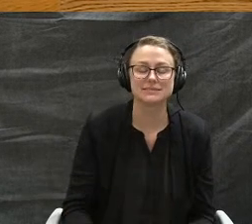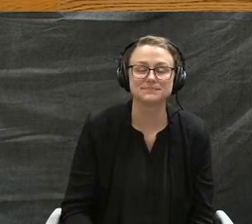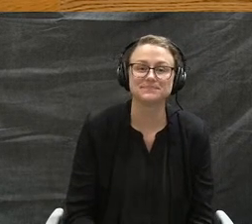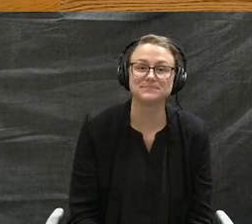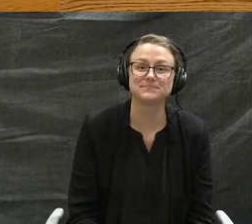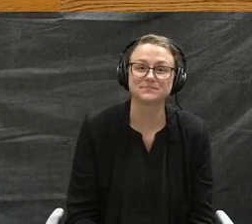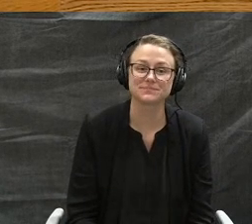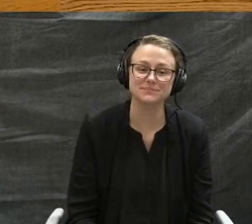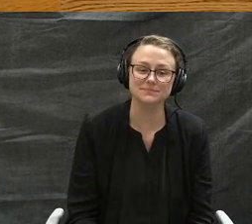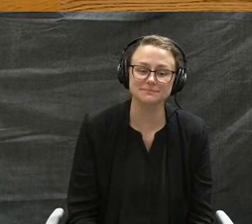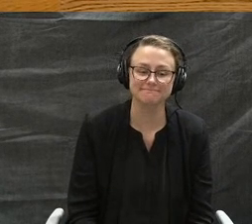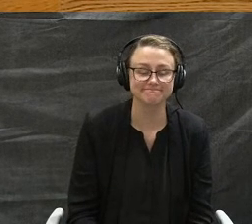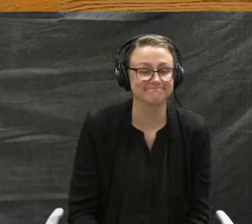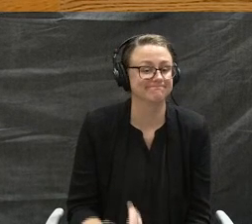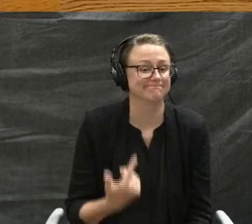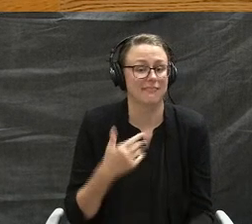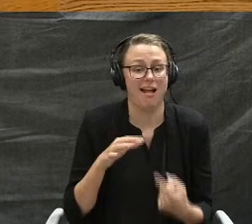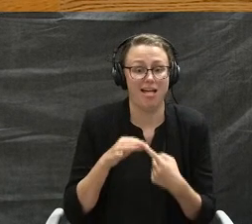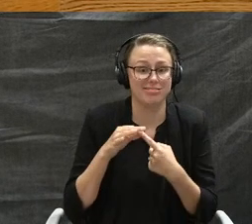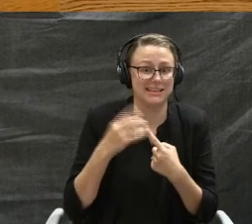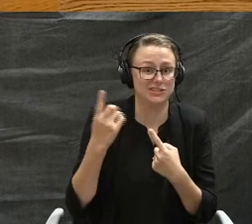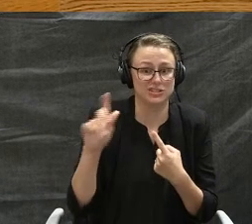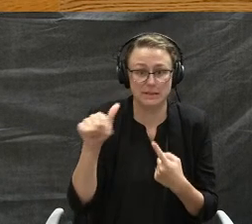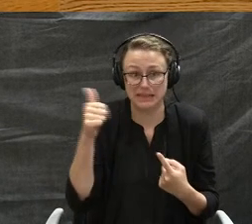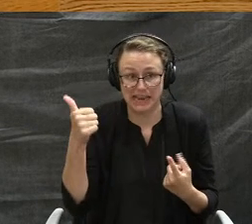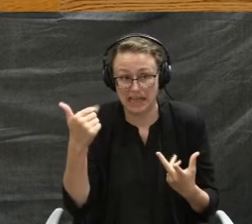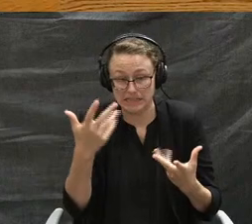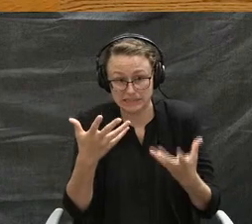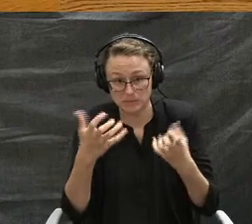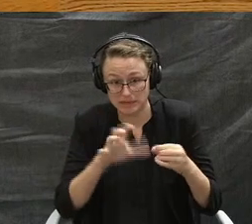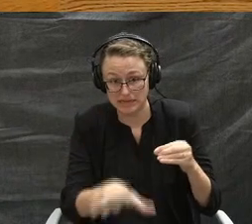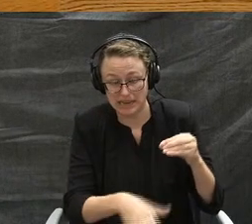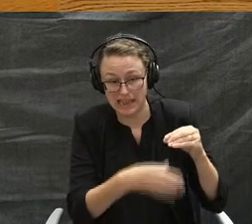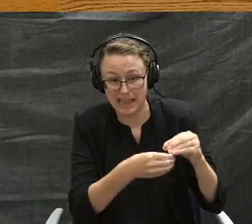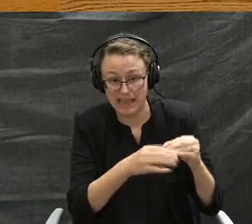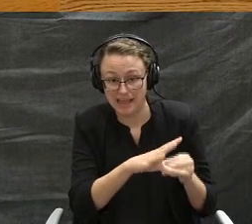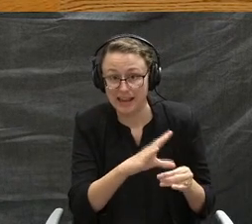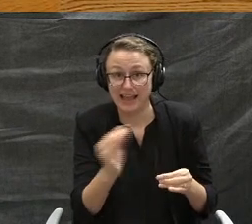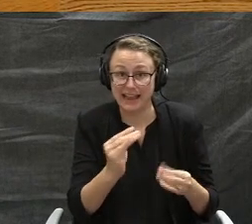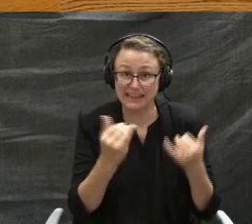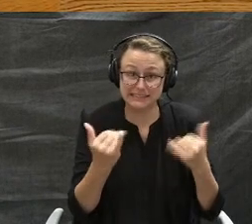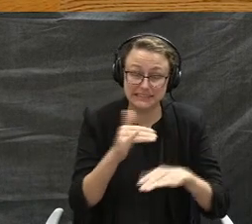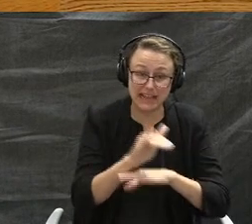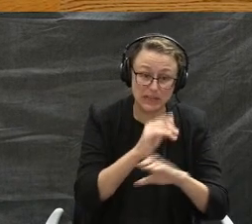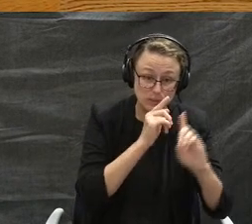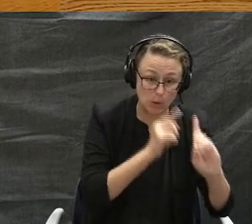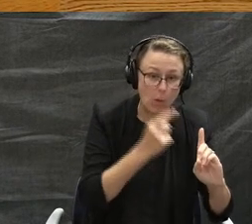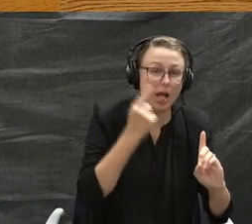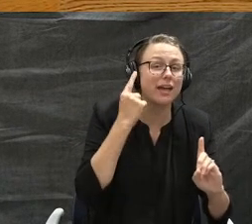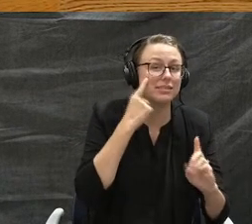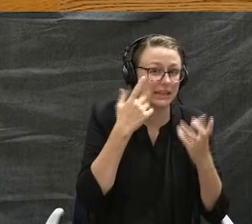Right and less there's anything else that anybody would like to add, and tonight's goals. I think we can move to adopt the